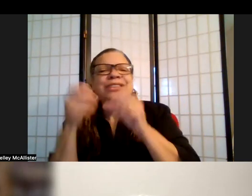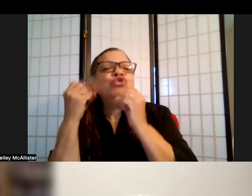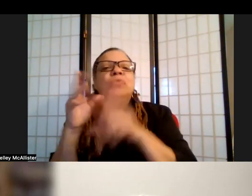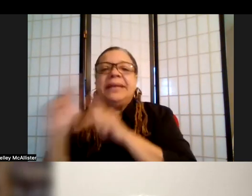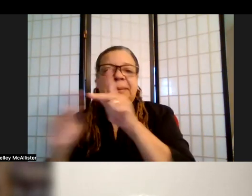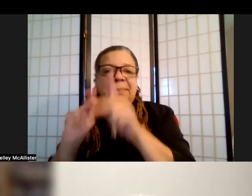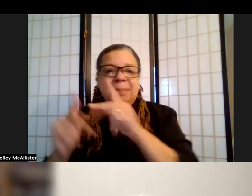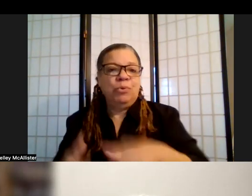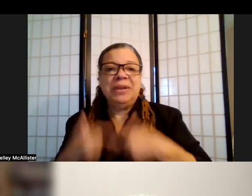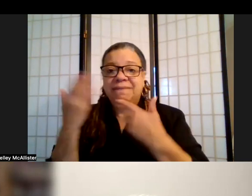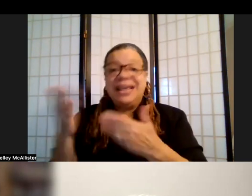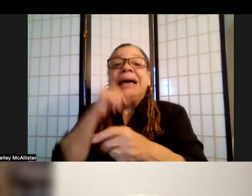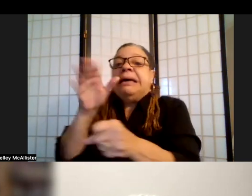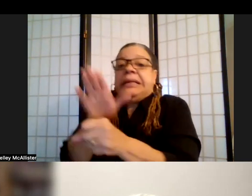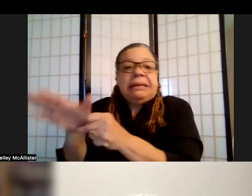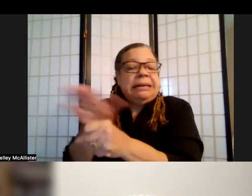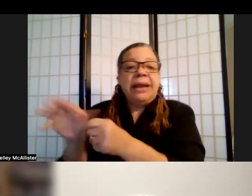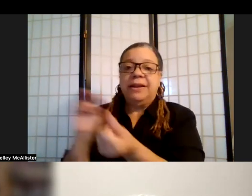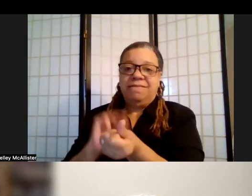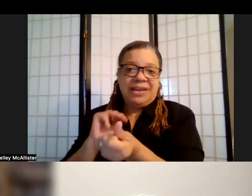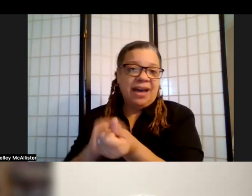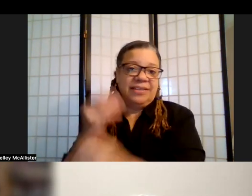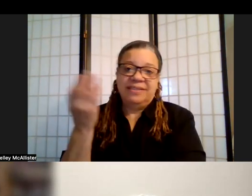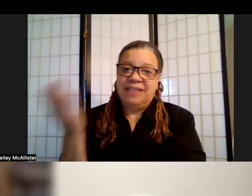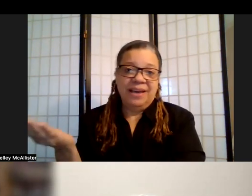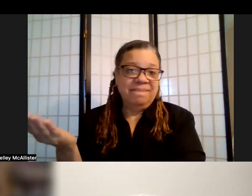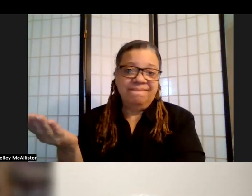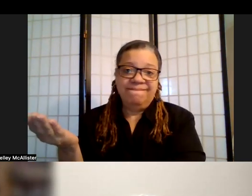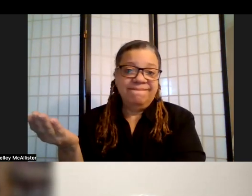uh, greater. Uh, part of it has to do with incentive structure.